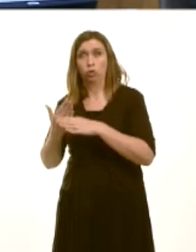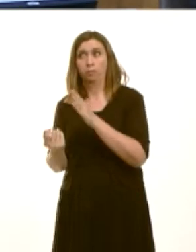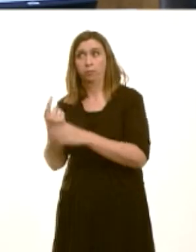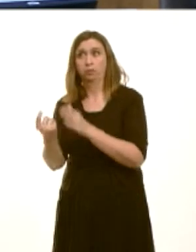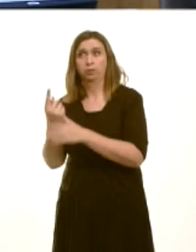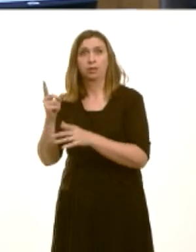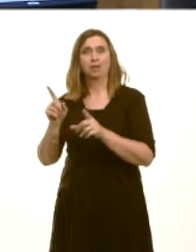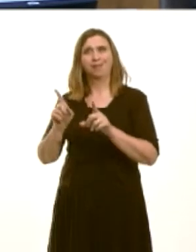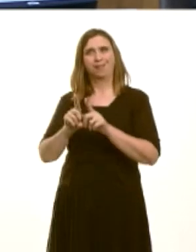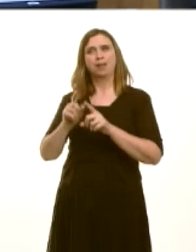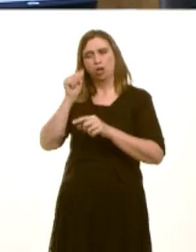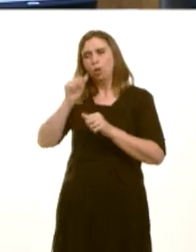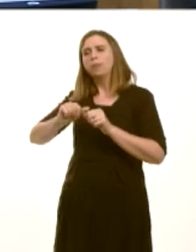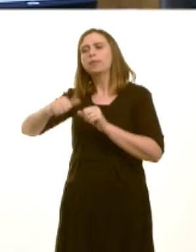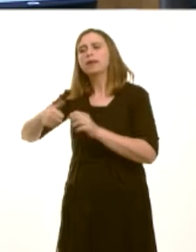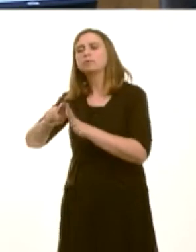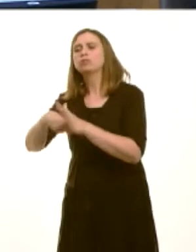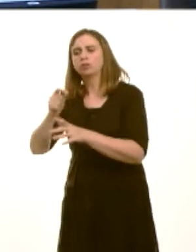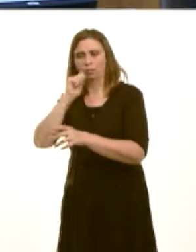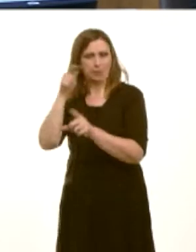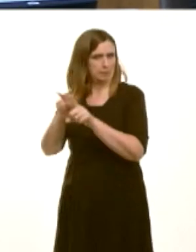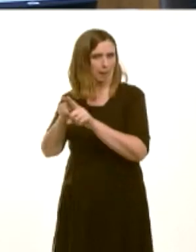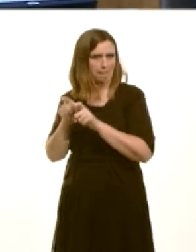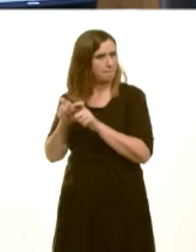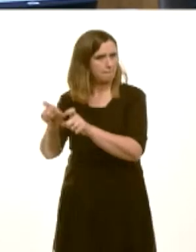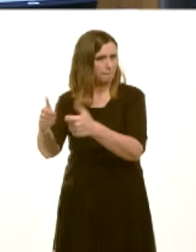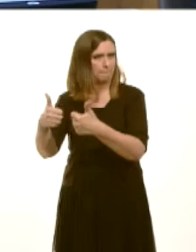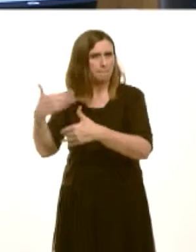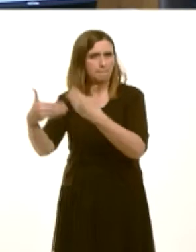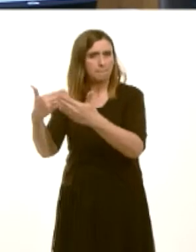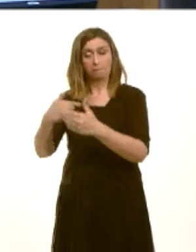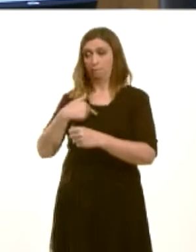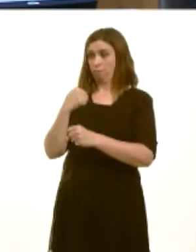will do much the same. In terms of what we are offering as a Government, we believe that